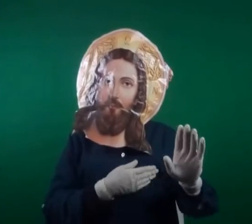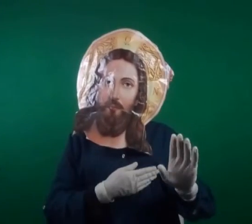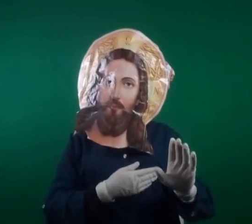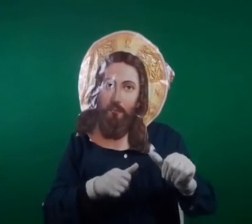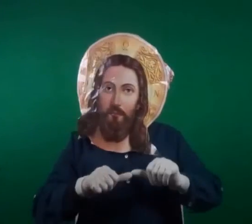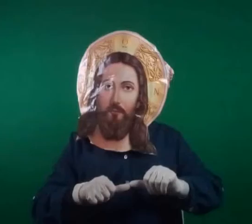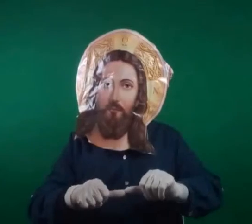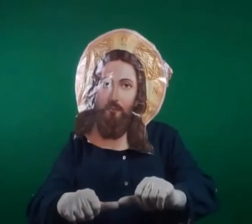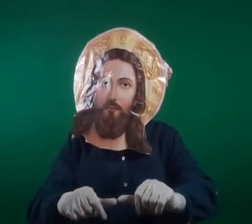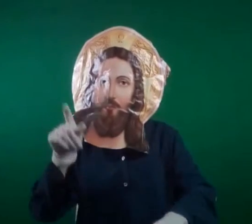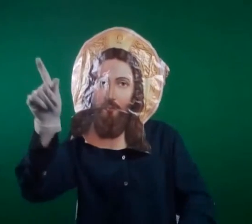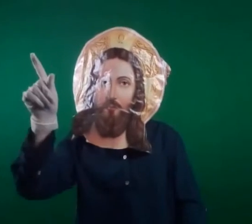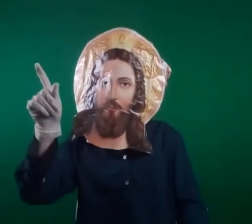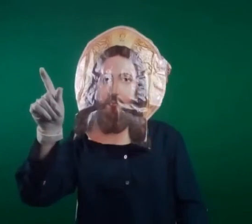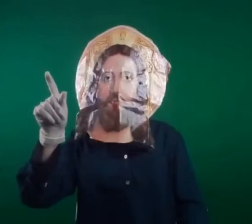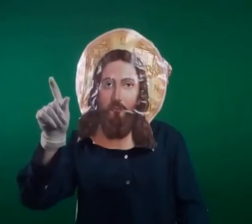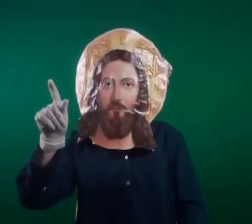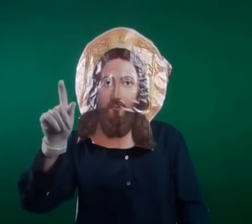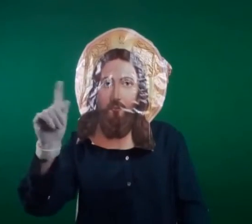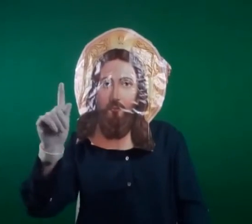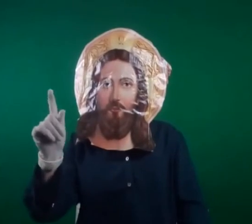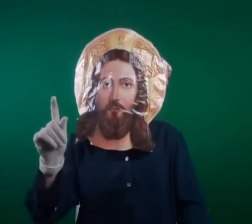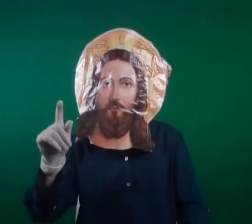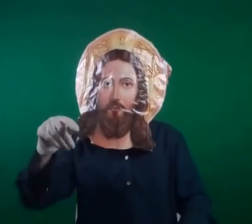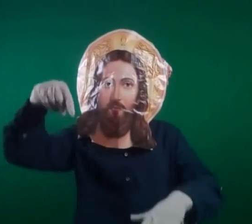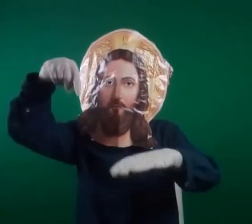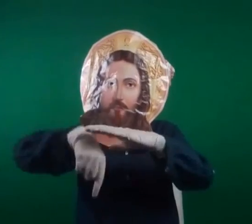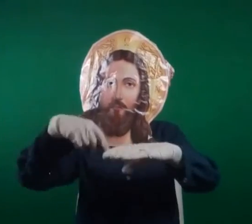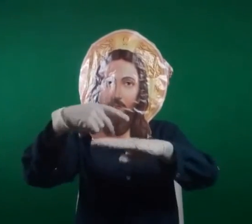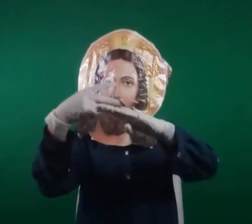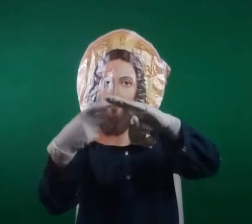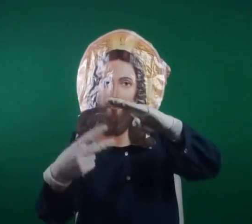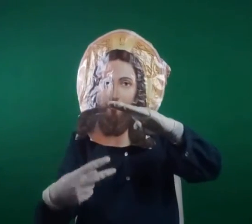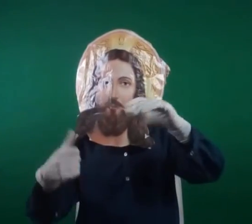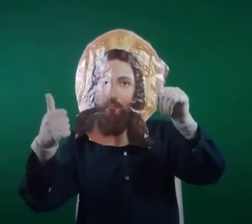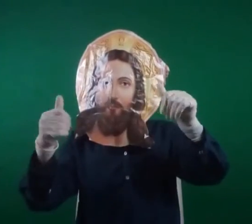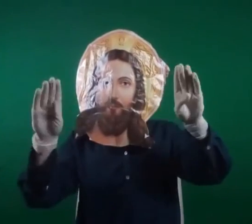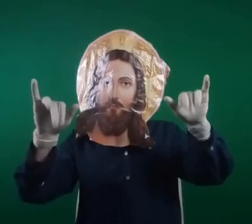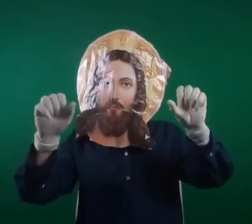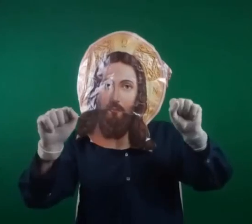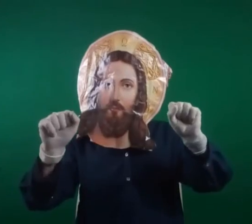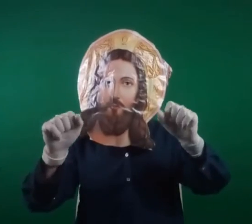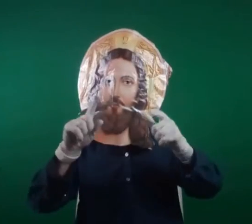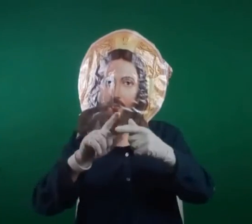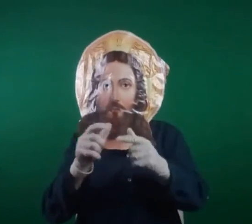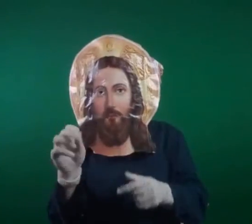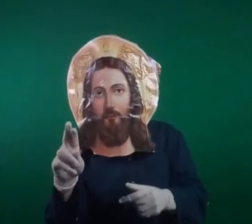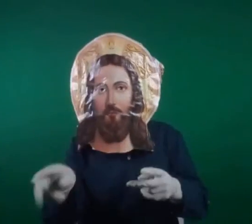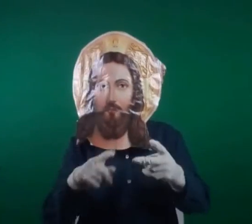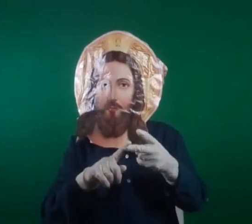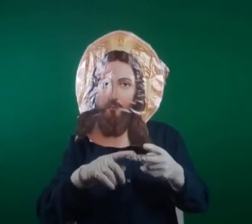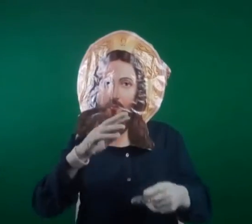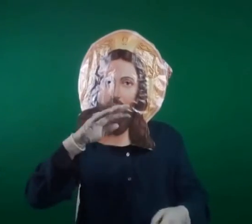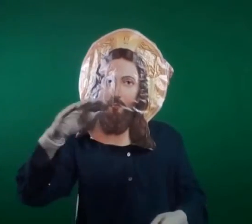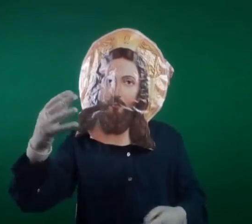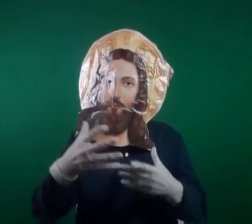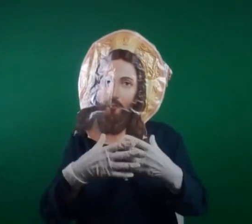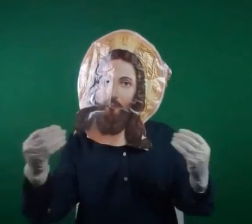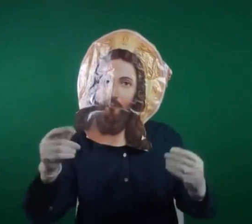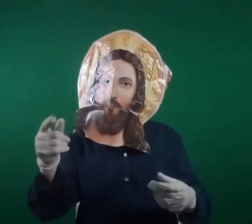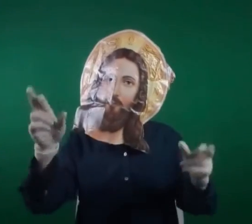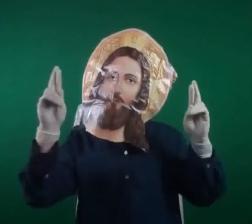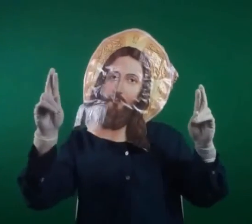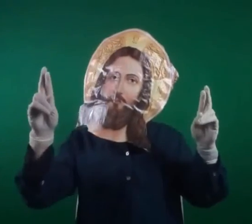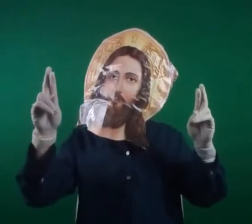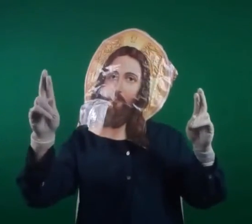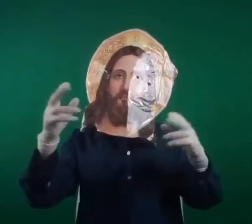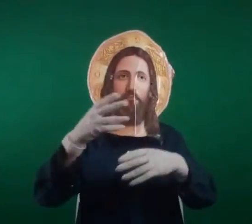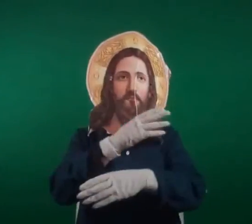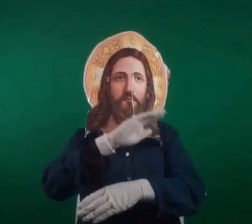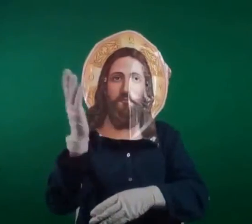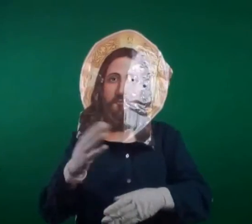shall either enter the abyss or have the water leave them and they will wish they had never been born.